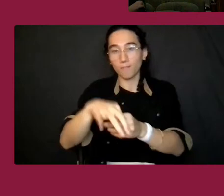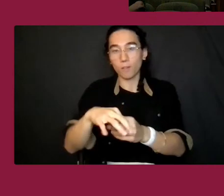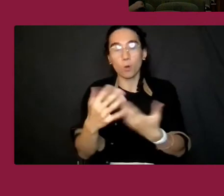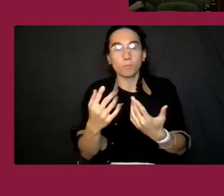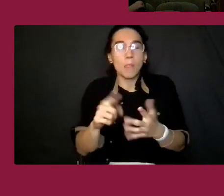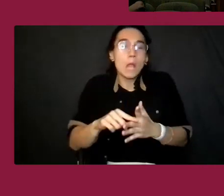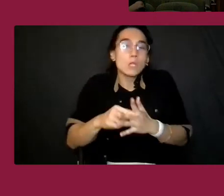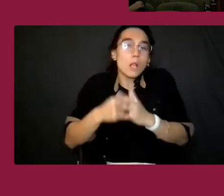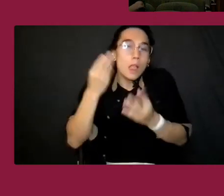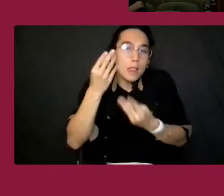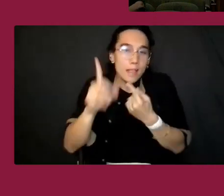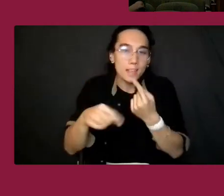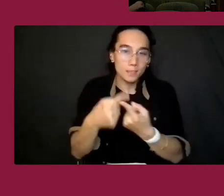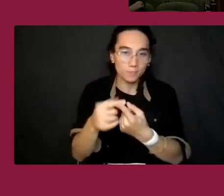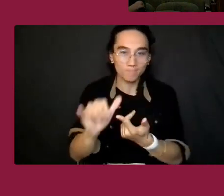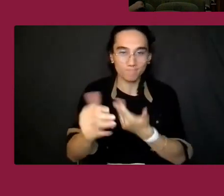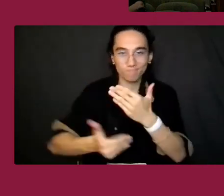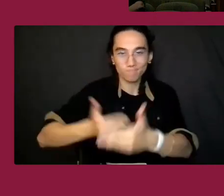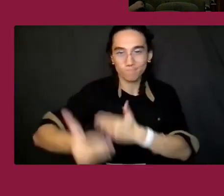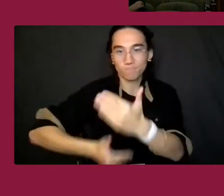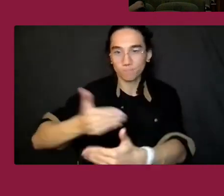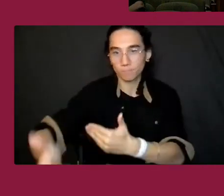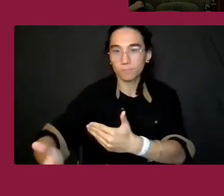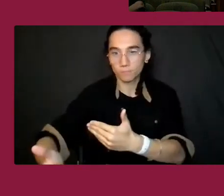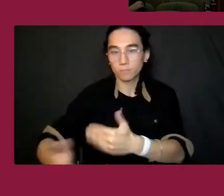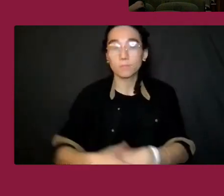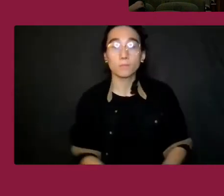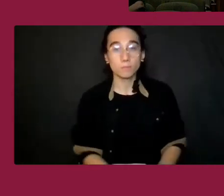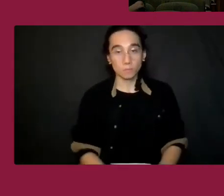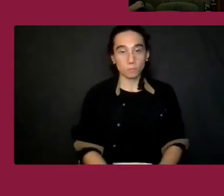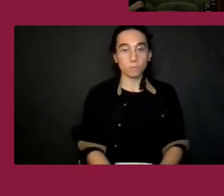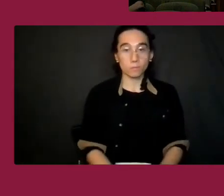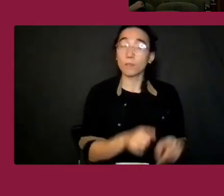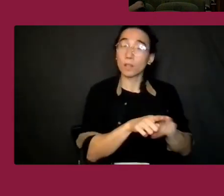And also, there was an art contest that happened that has